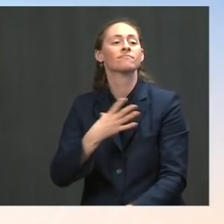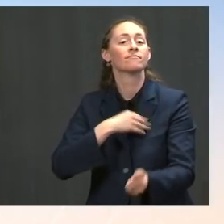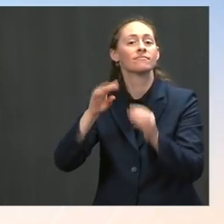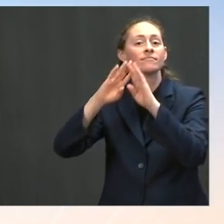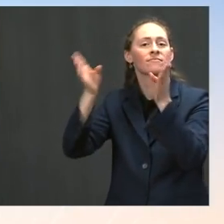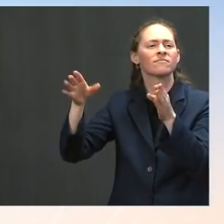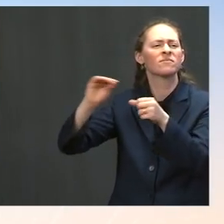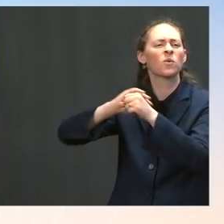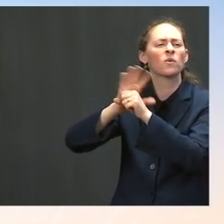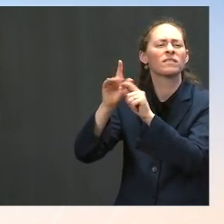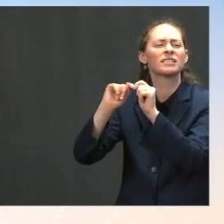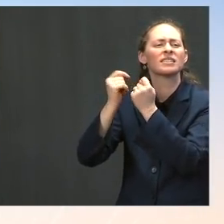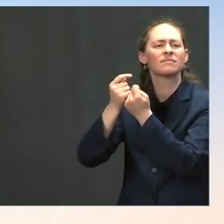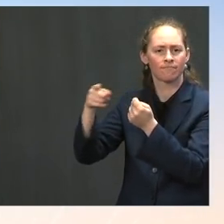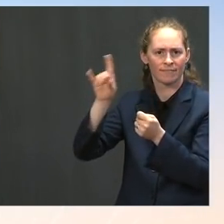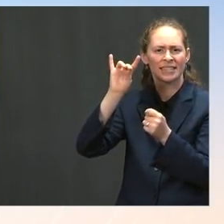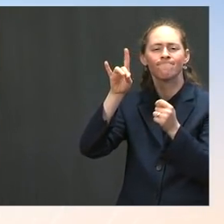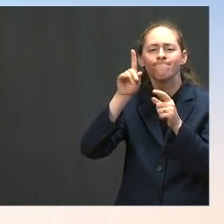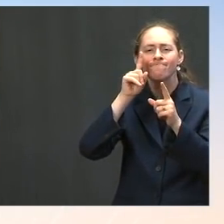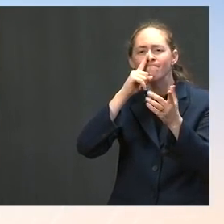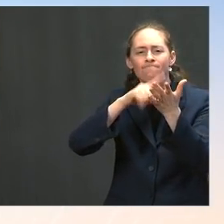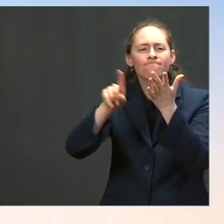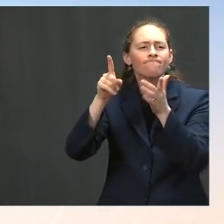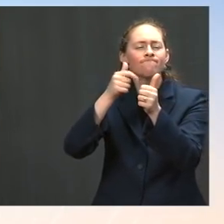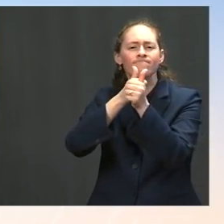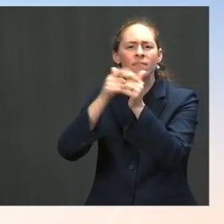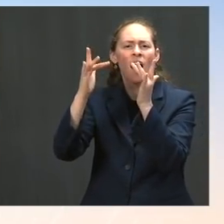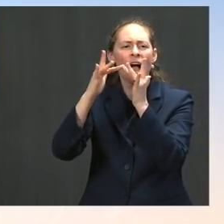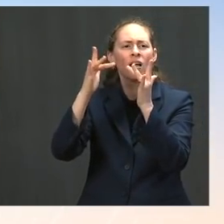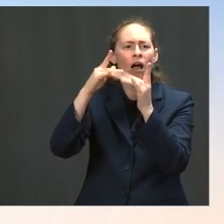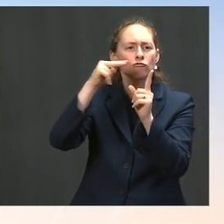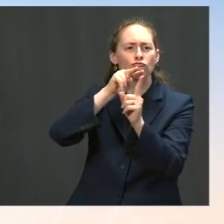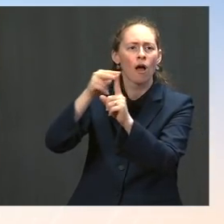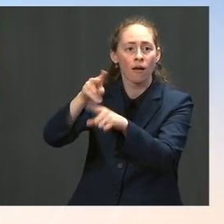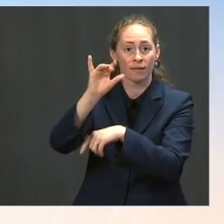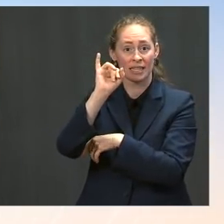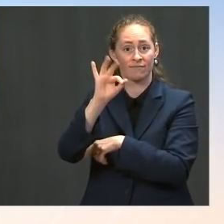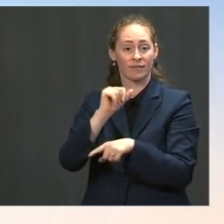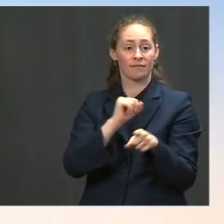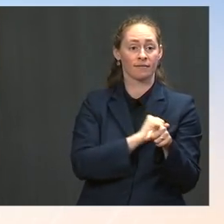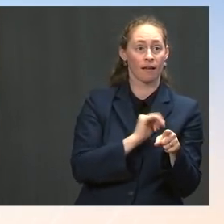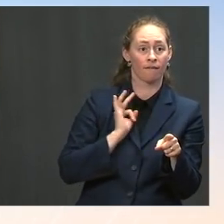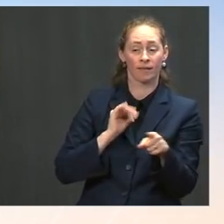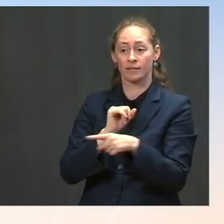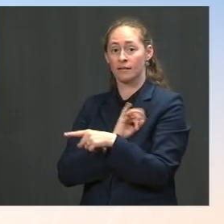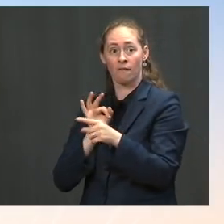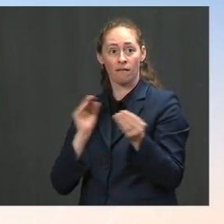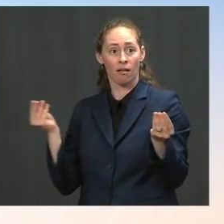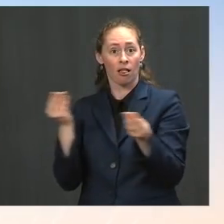have you had any cases of staff-to-staff transmission? Have you had COVID spread in the White House